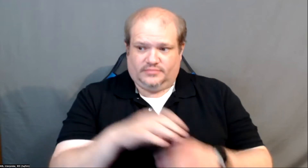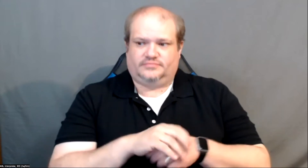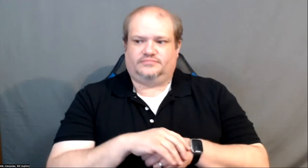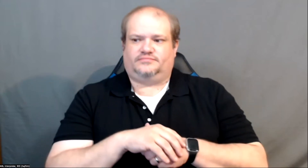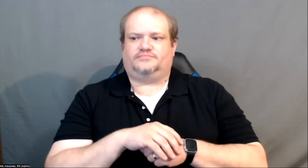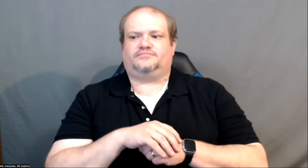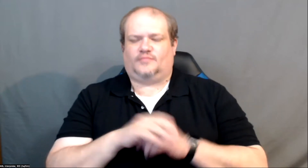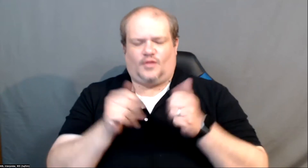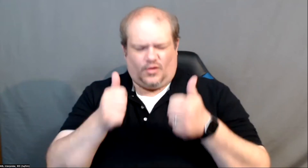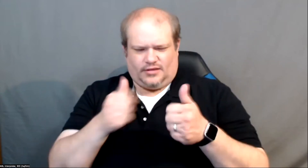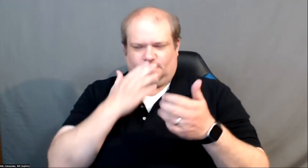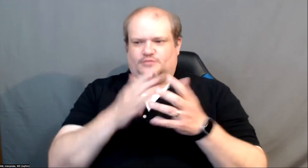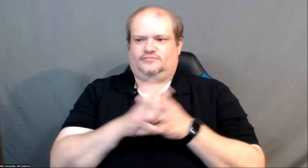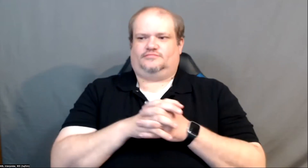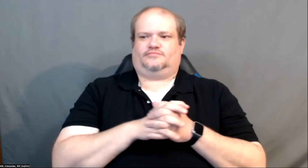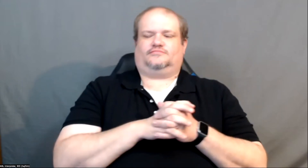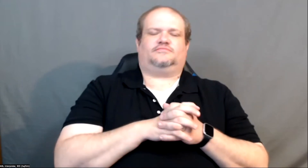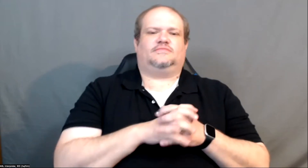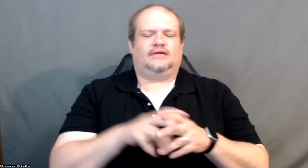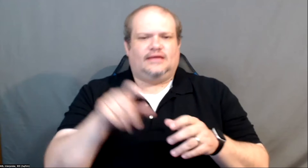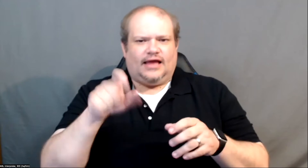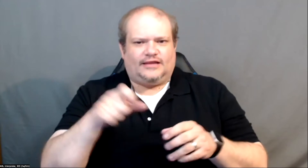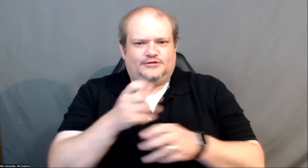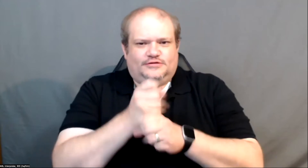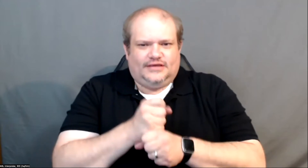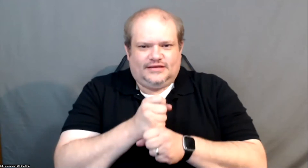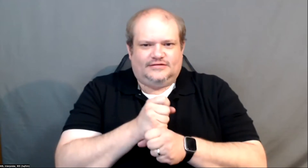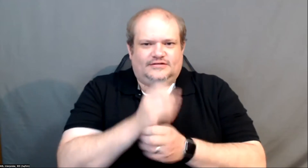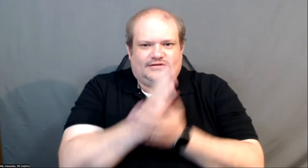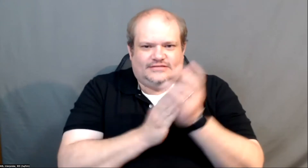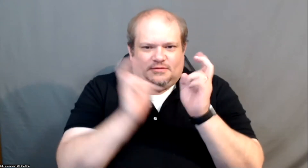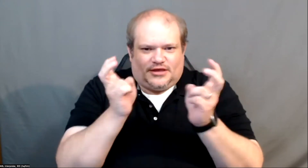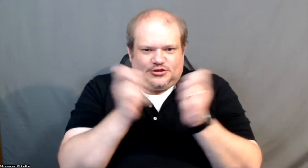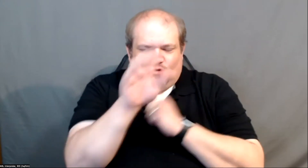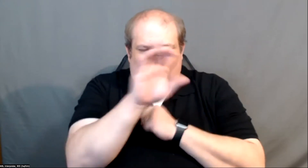Okay. Good. Had to get a—had some issues with the Zoom setup, but all is good now.